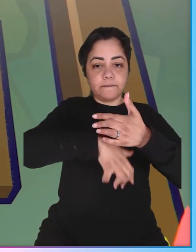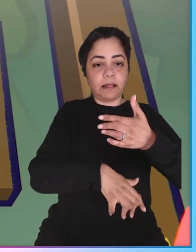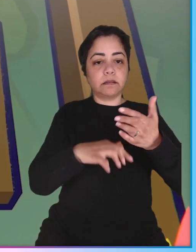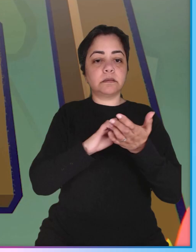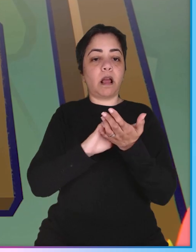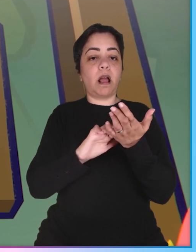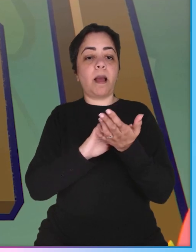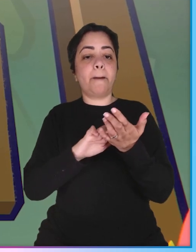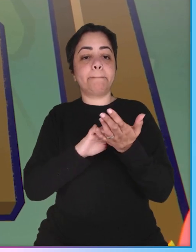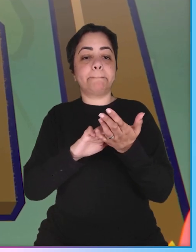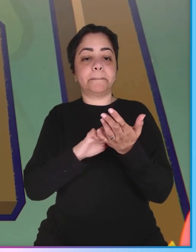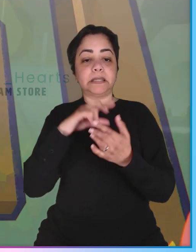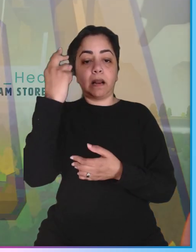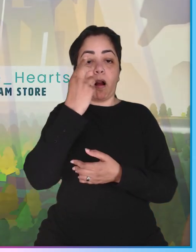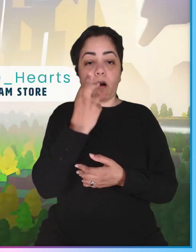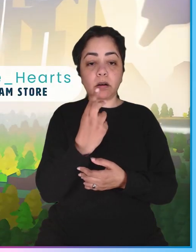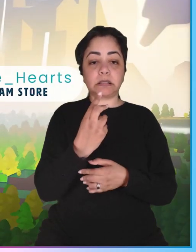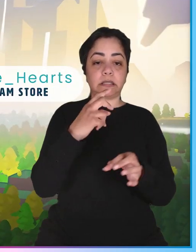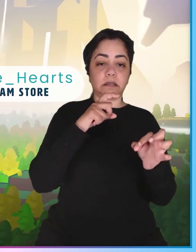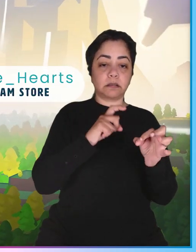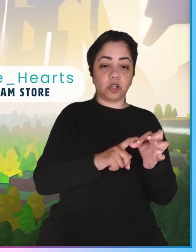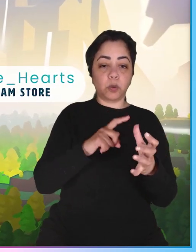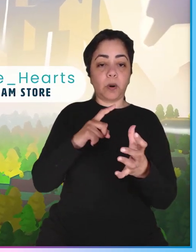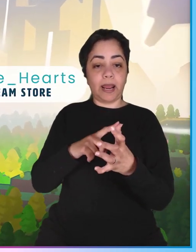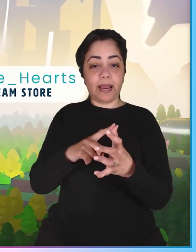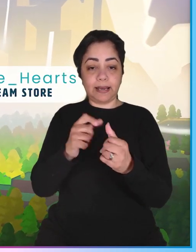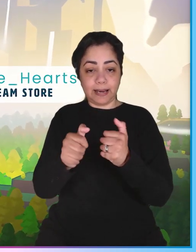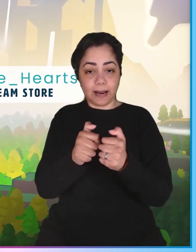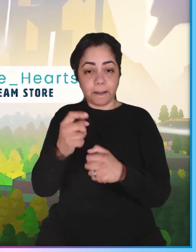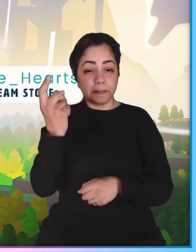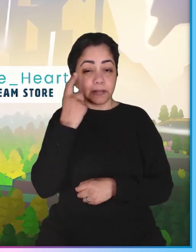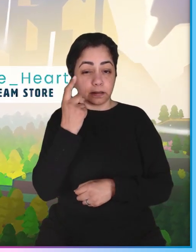but you can follow our progress in the meantime via our Twitter and Steam pages.